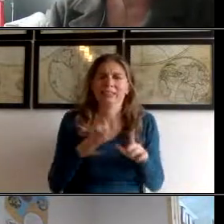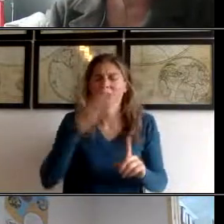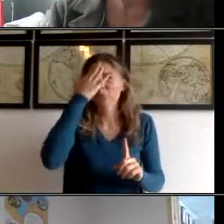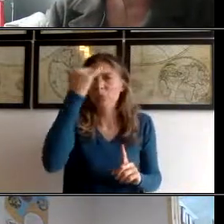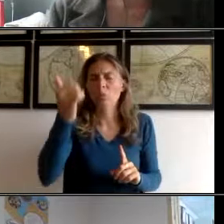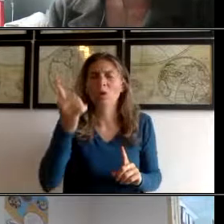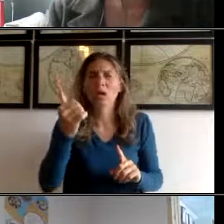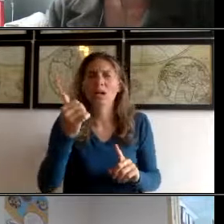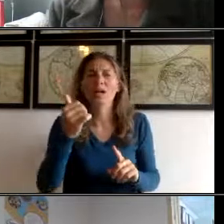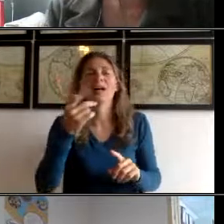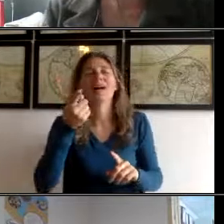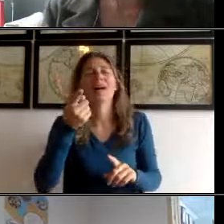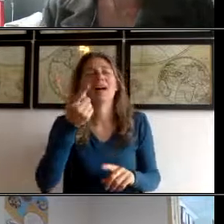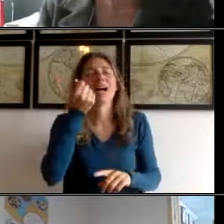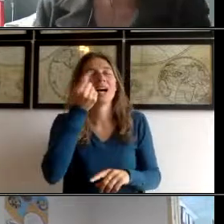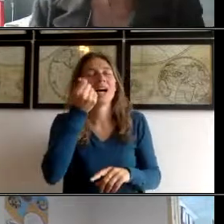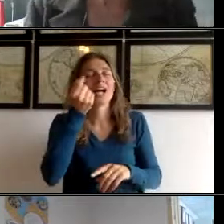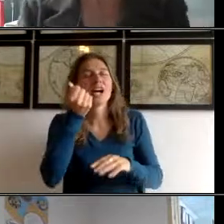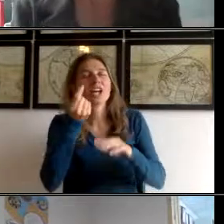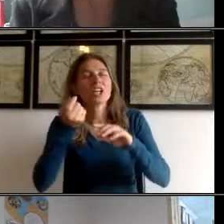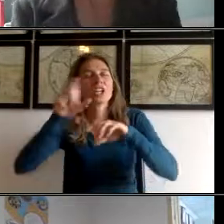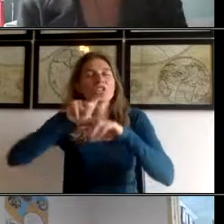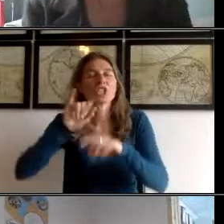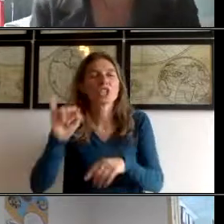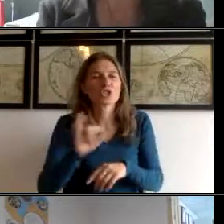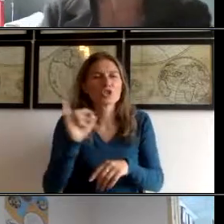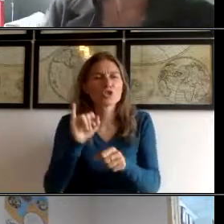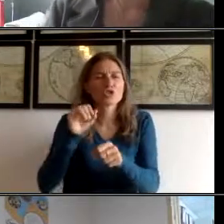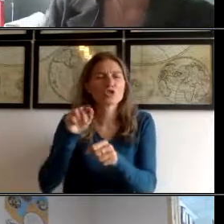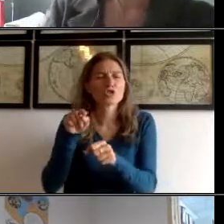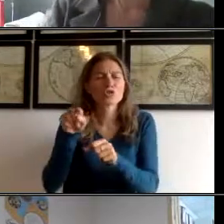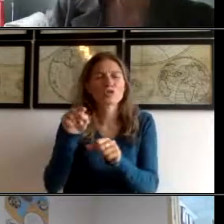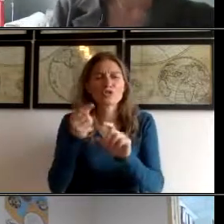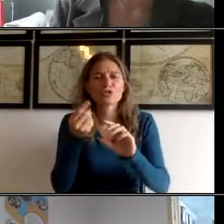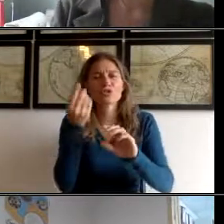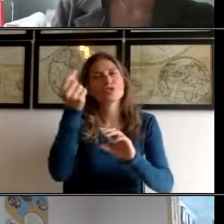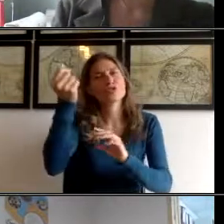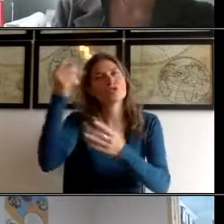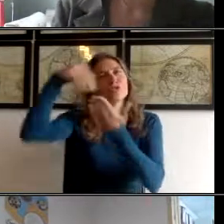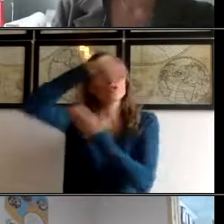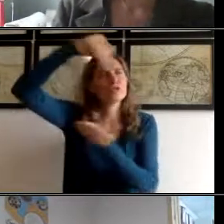the insurance companies are dealing with it. There is a lot of issues as you are aware